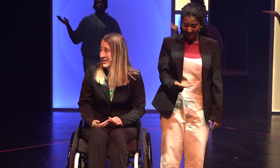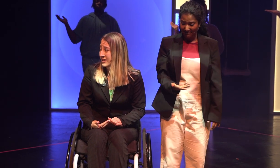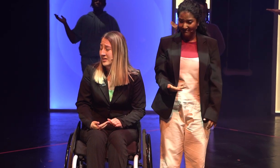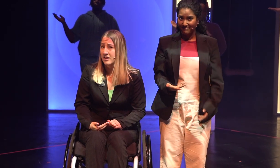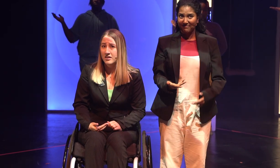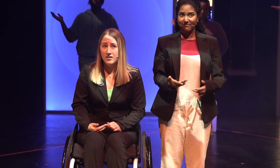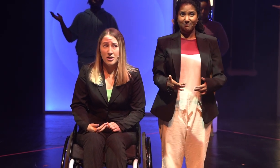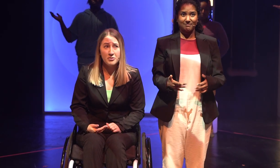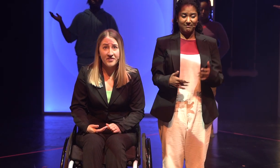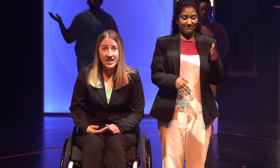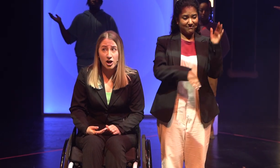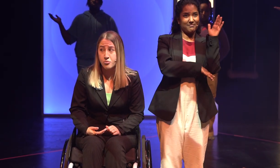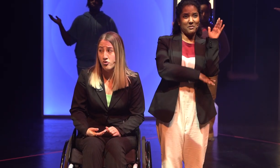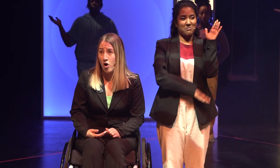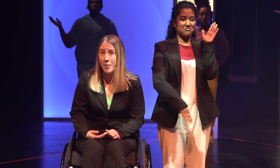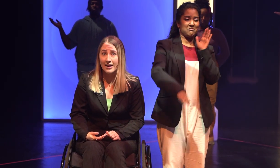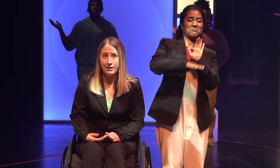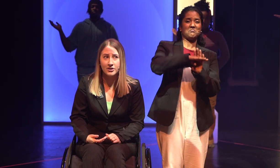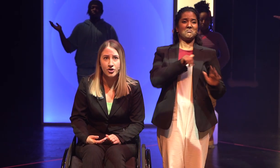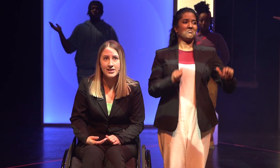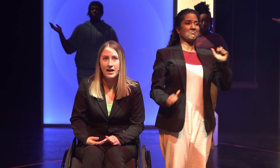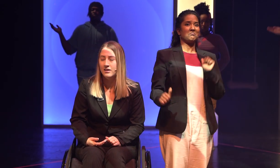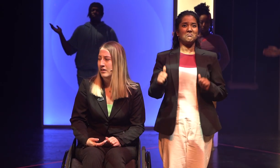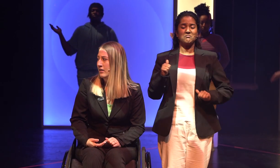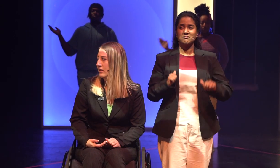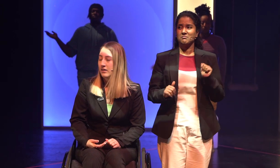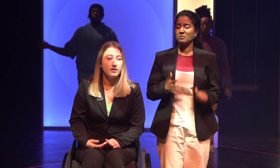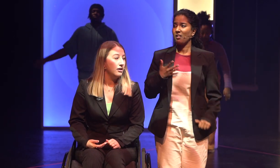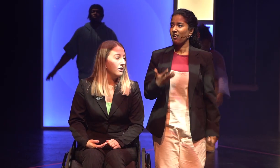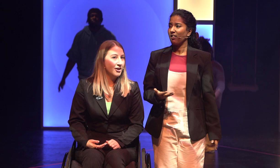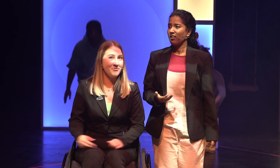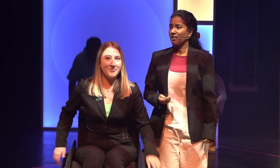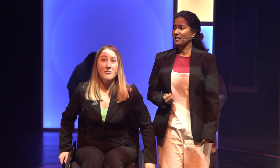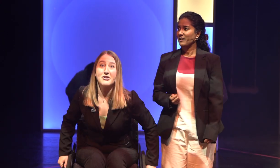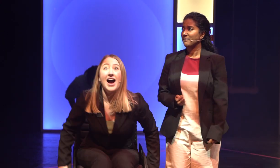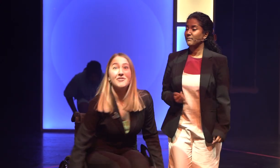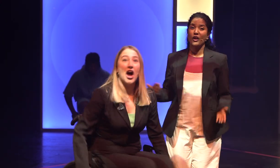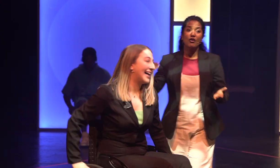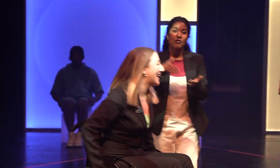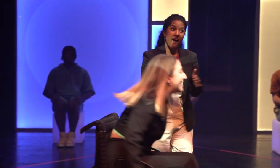places. Makes me feel like a proper class traitor. We arrive at our allocated